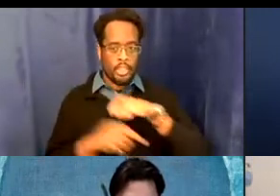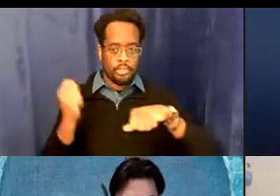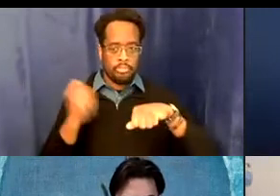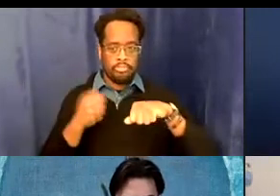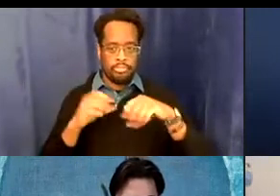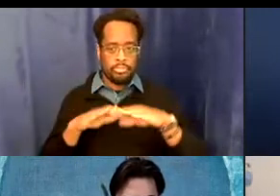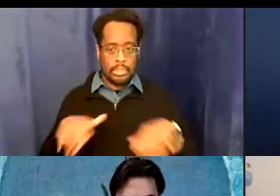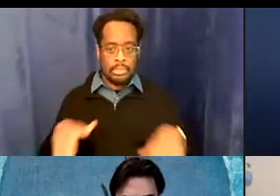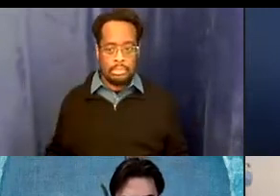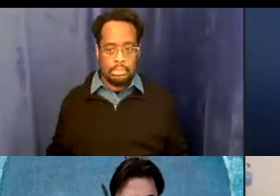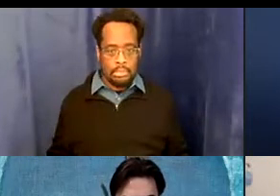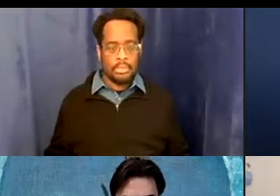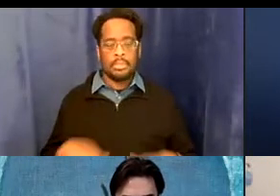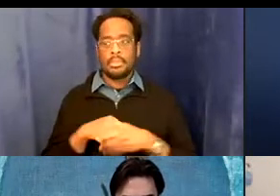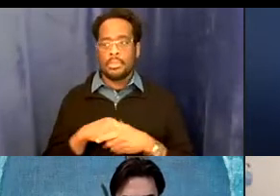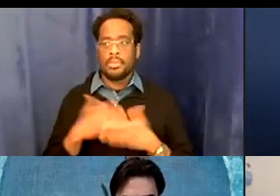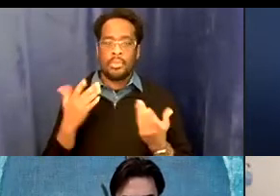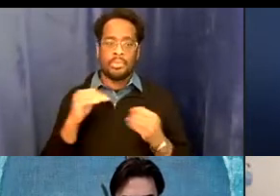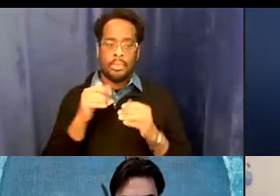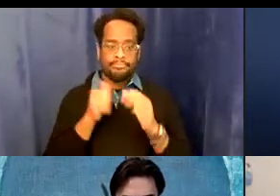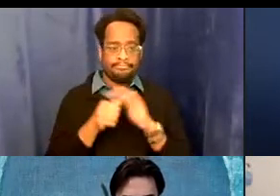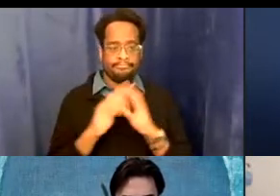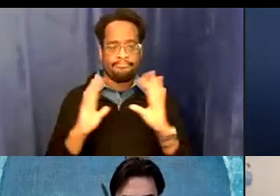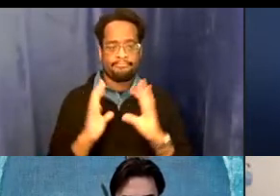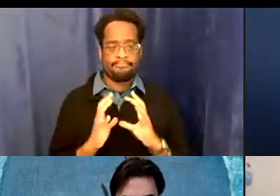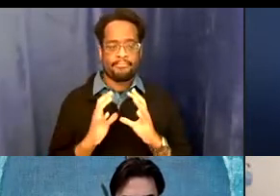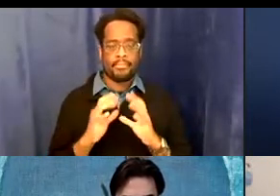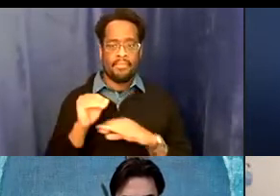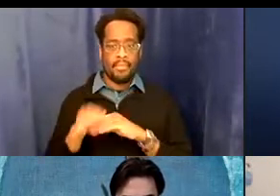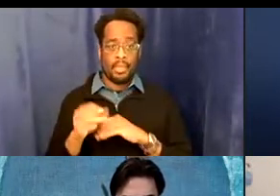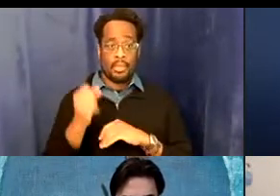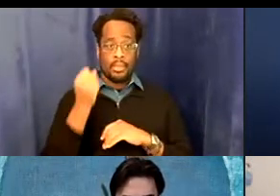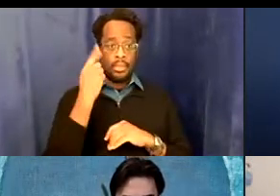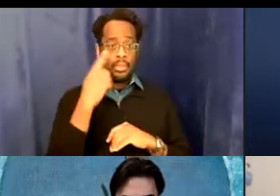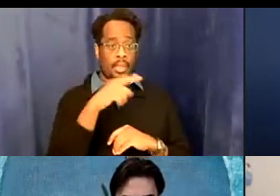were punished and often time beat for the use of sign language so they hid their sign language